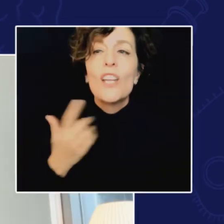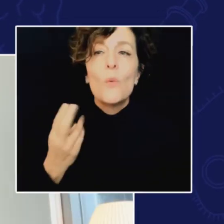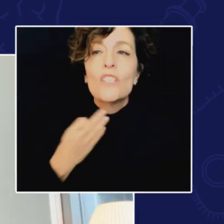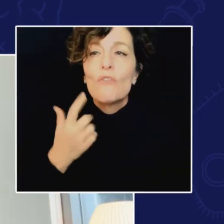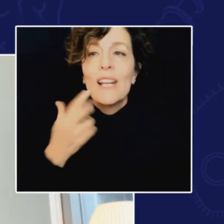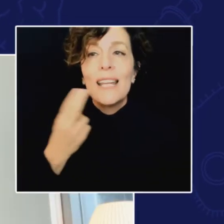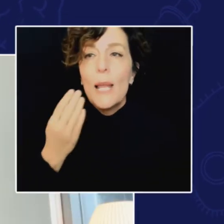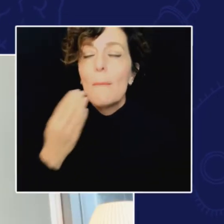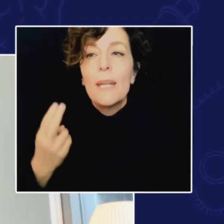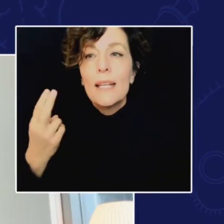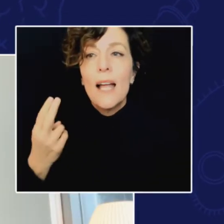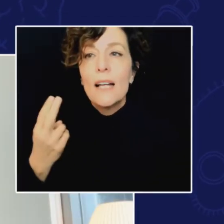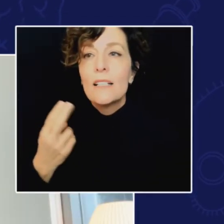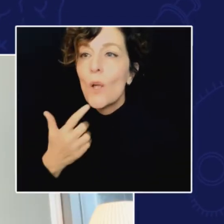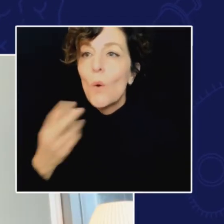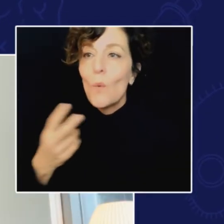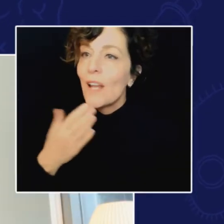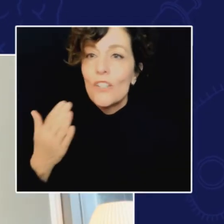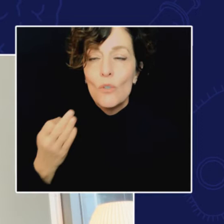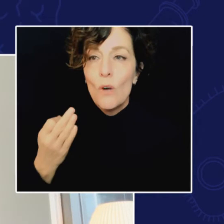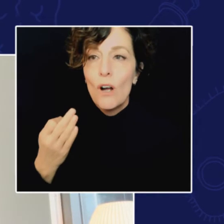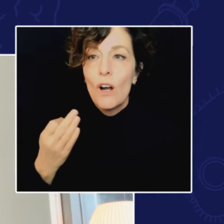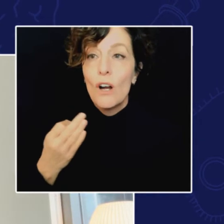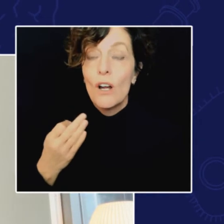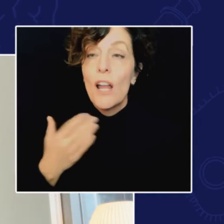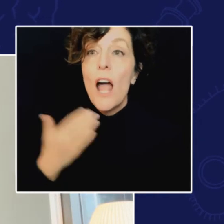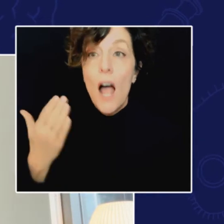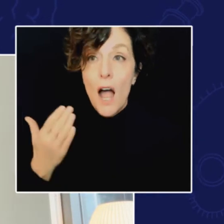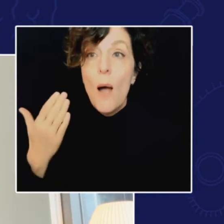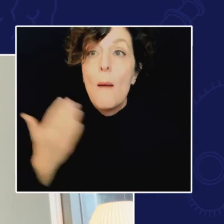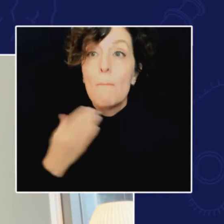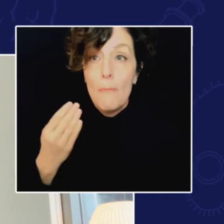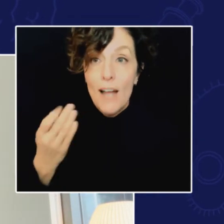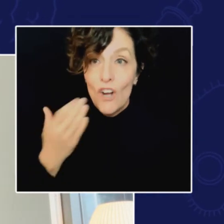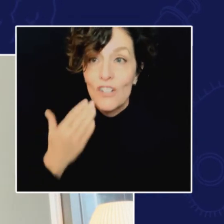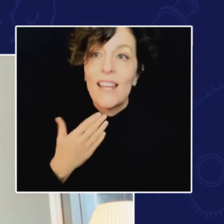I thought that was really key, because when you are a minority